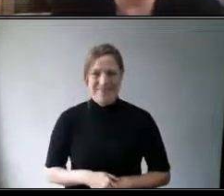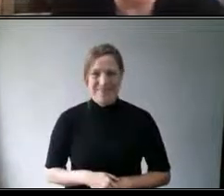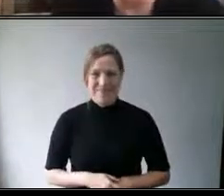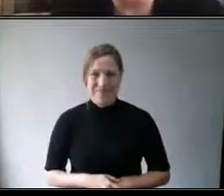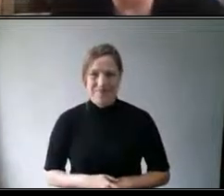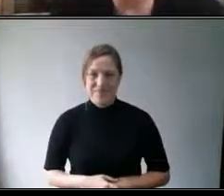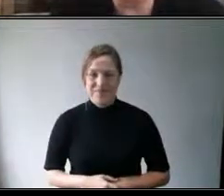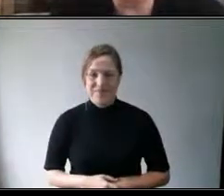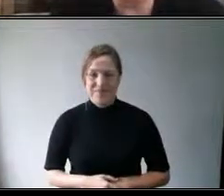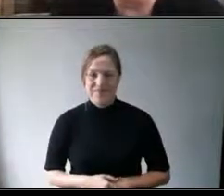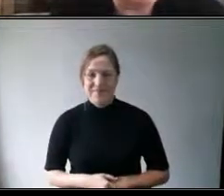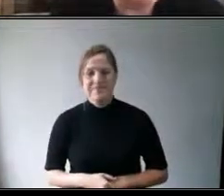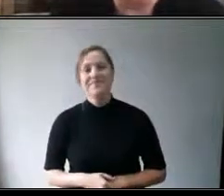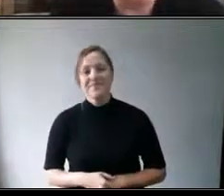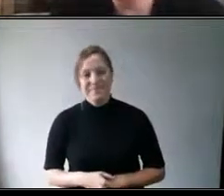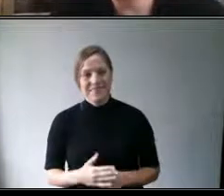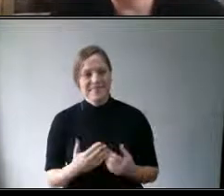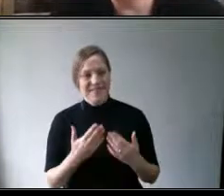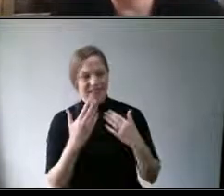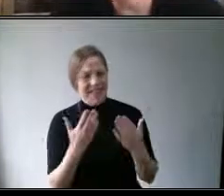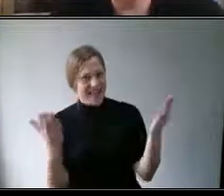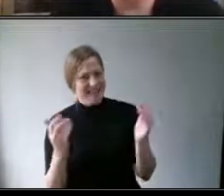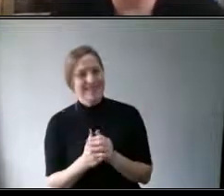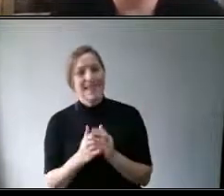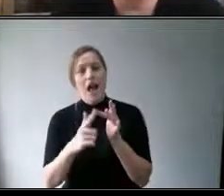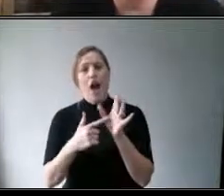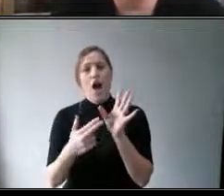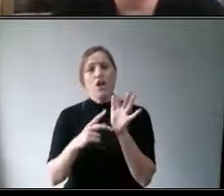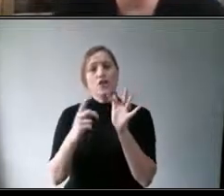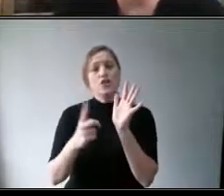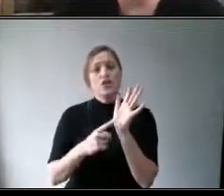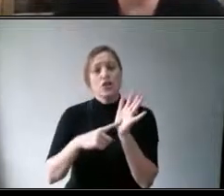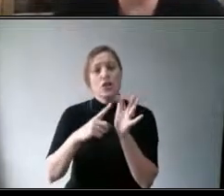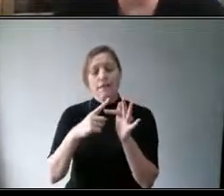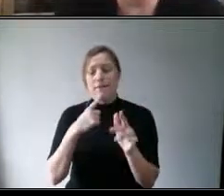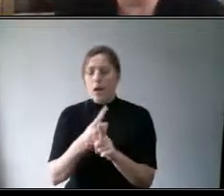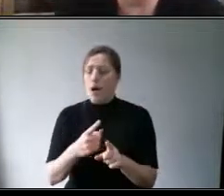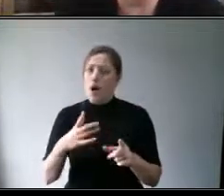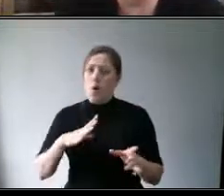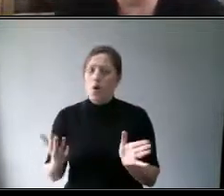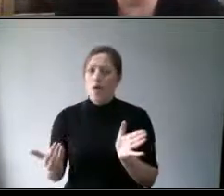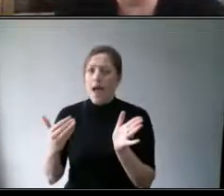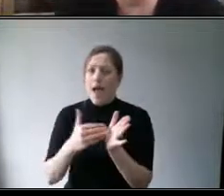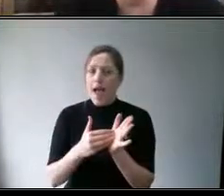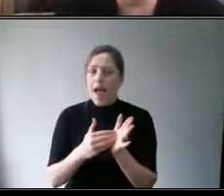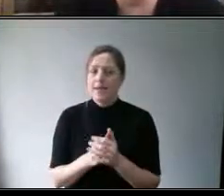thanks everyone i just wanted to add sorry that um the opera house's internship this year is in